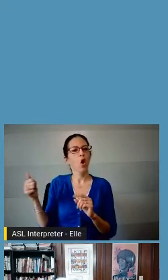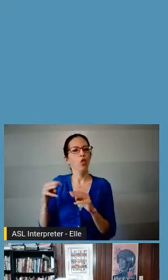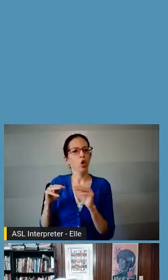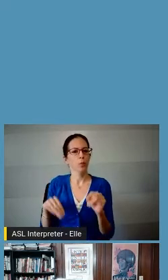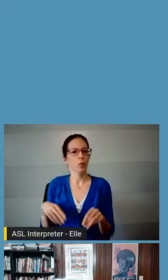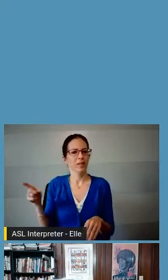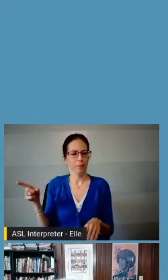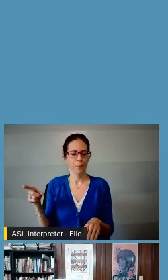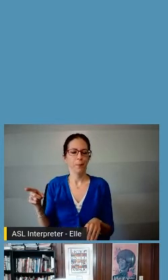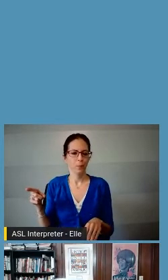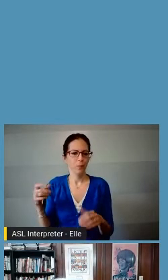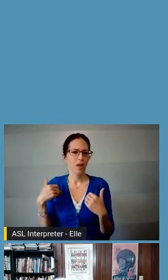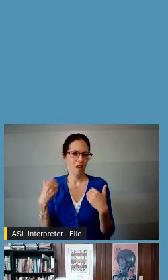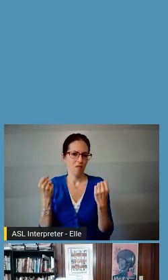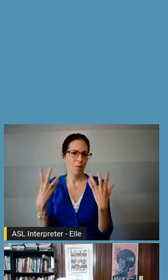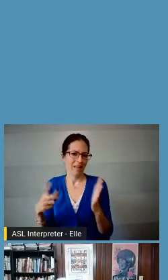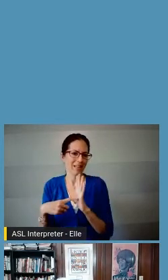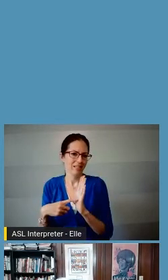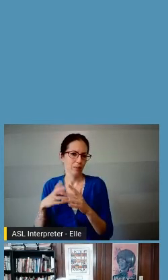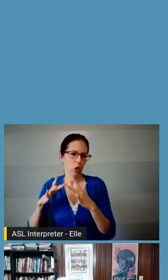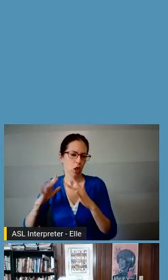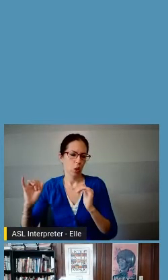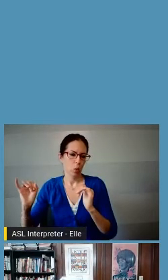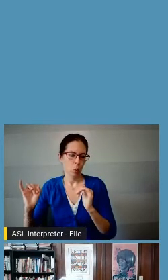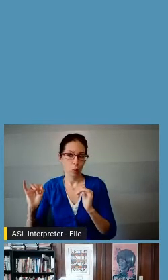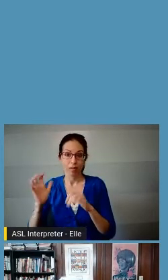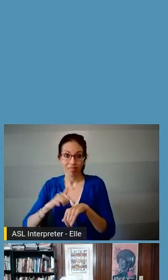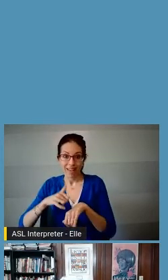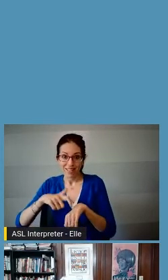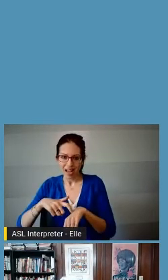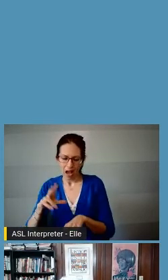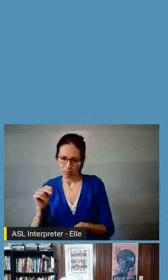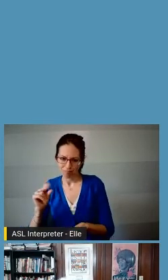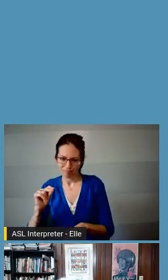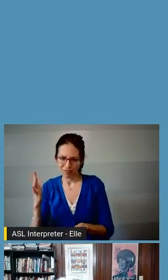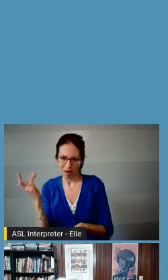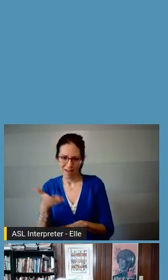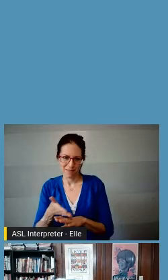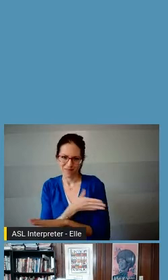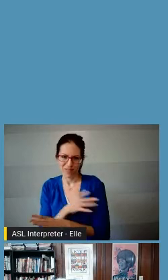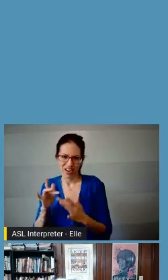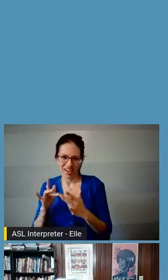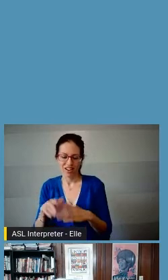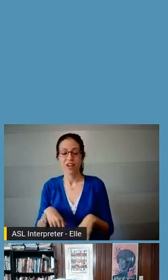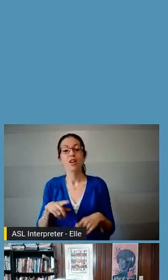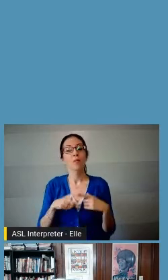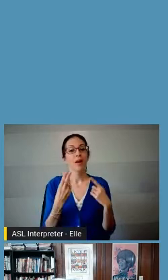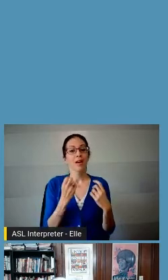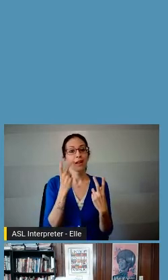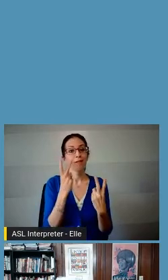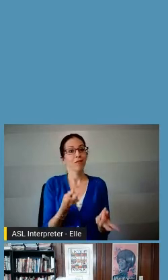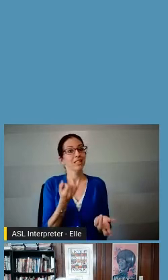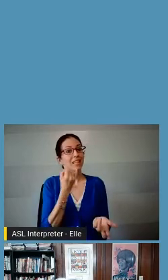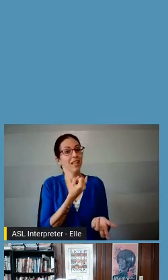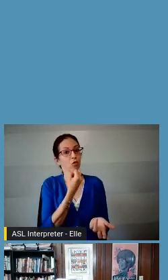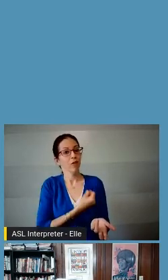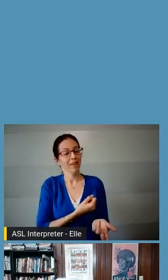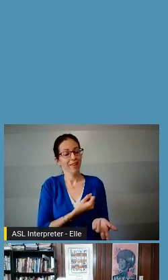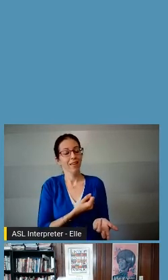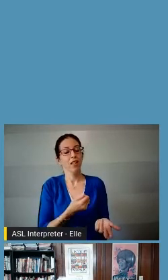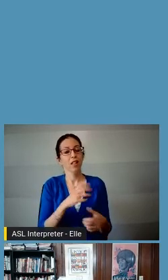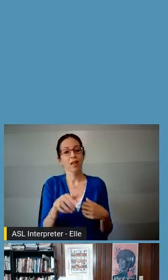at the time because it was before the Internet. He was in Israel in 1979 on a church trip